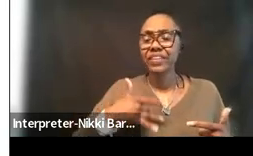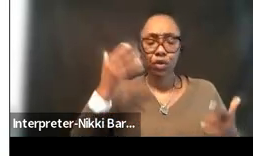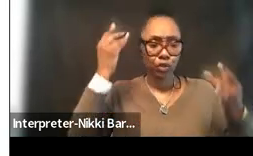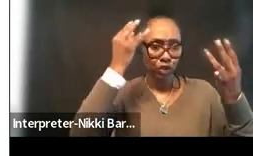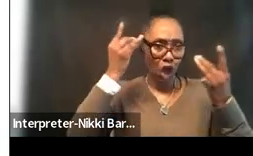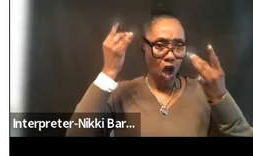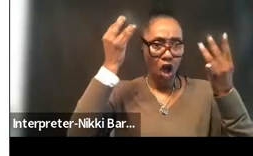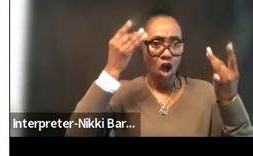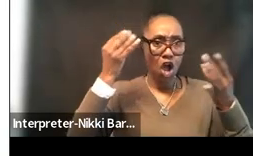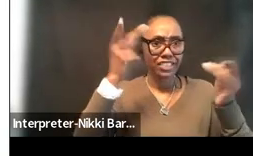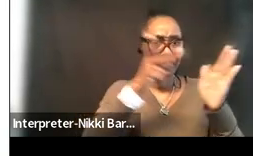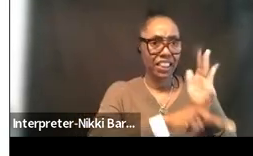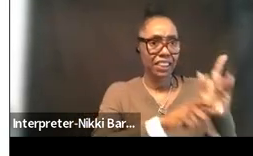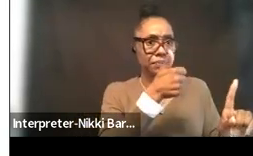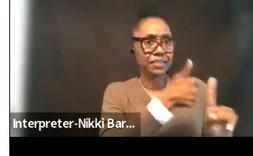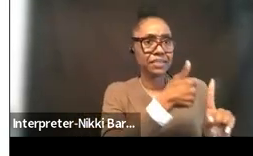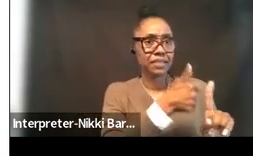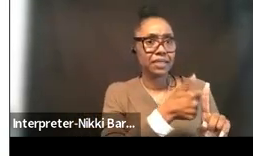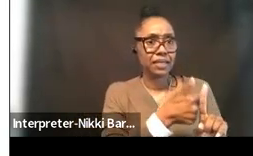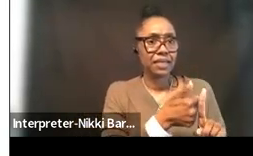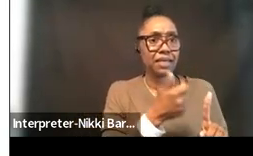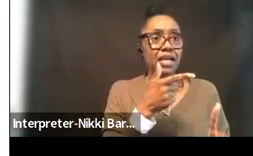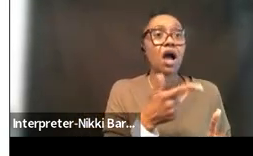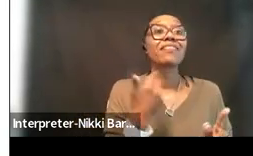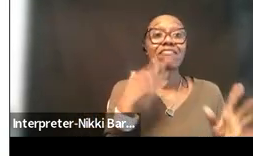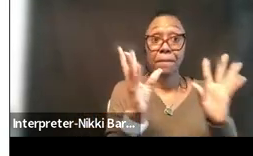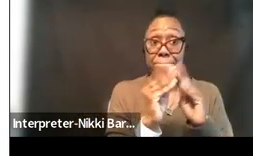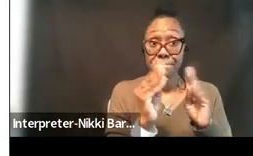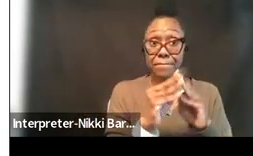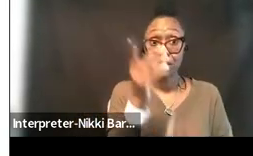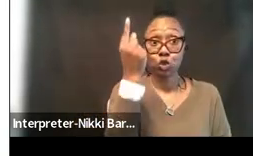It meets, oh, I'm sorry. Now it meets on Tuesdays from 6 to 7 30.